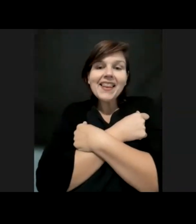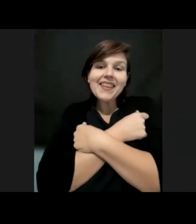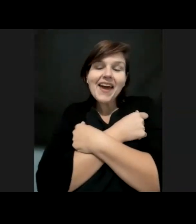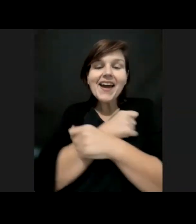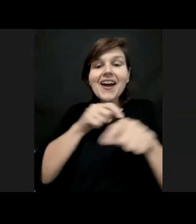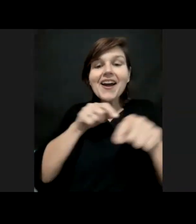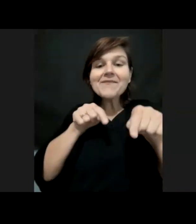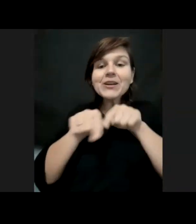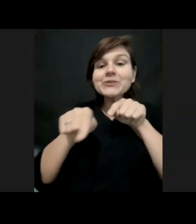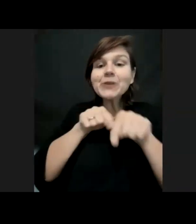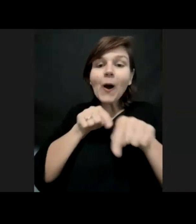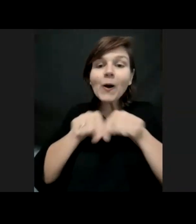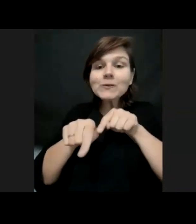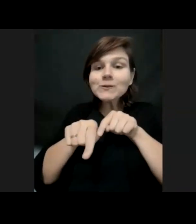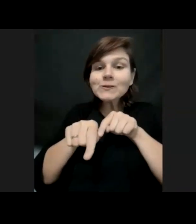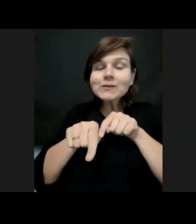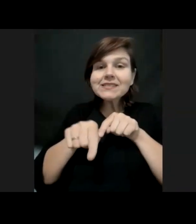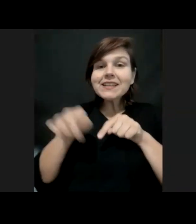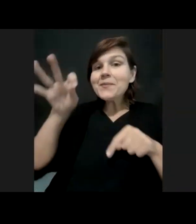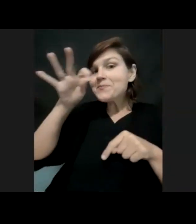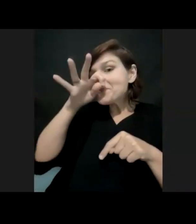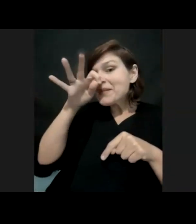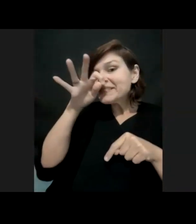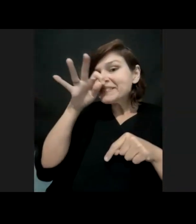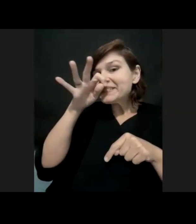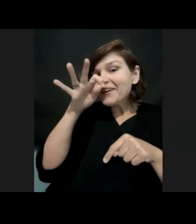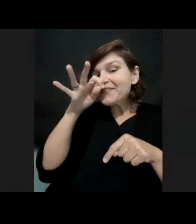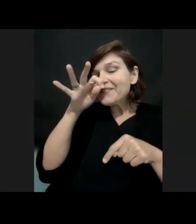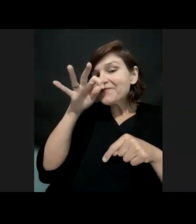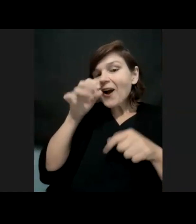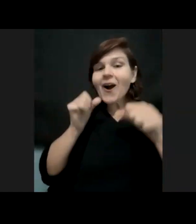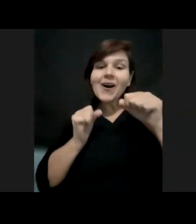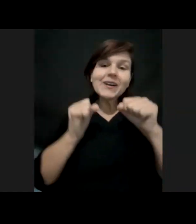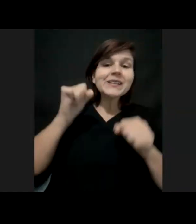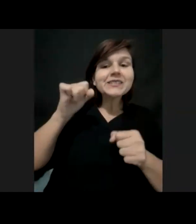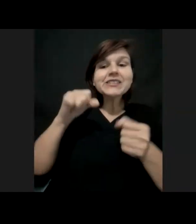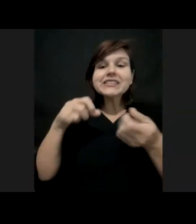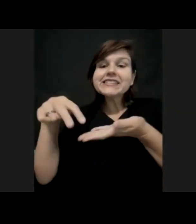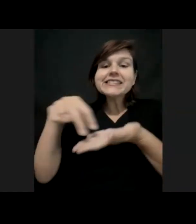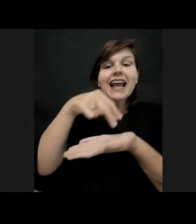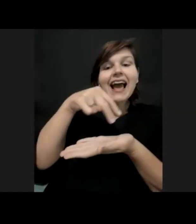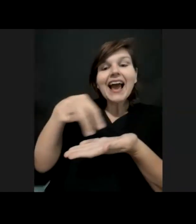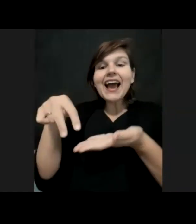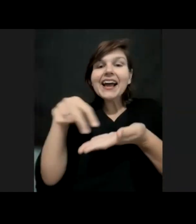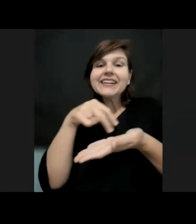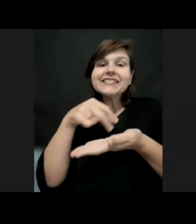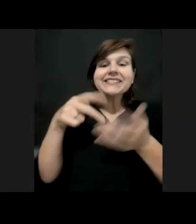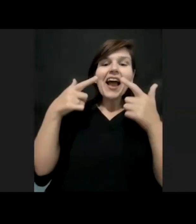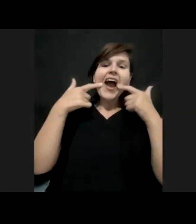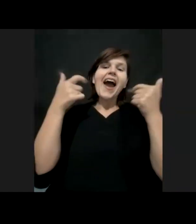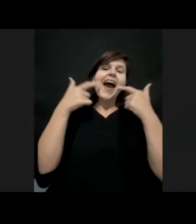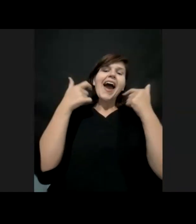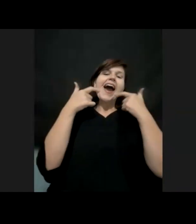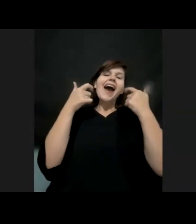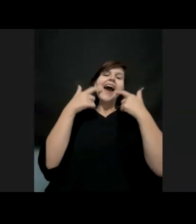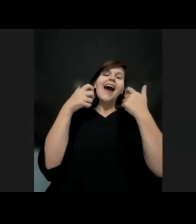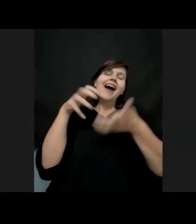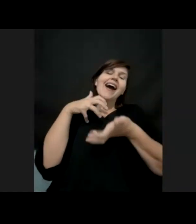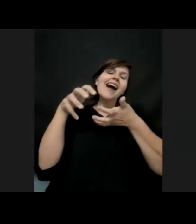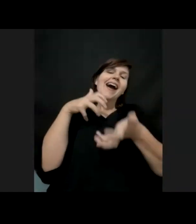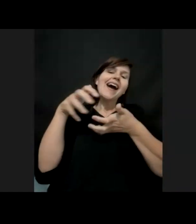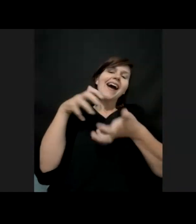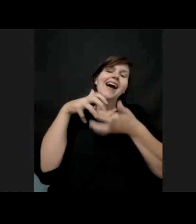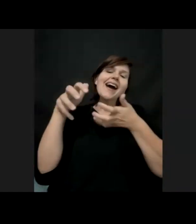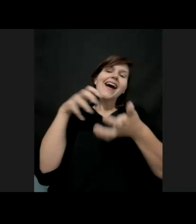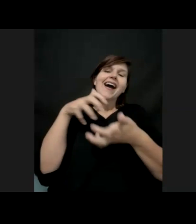Mr. Socks twirled around in his socks and laughed out loud.